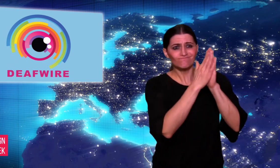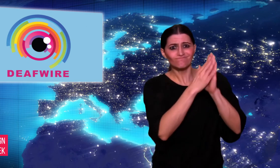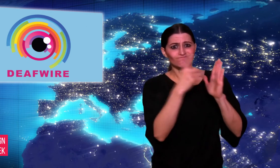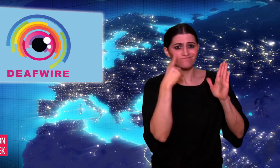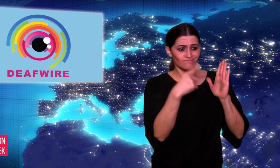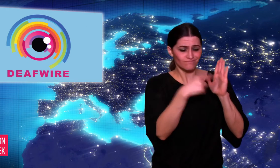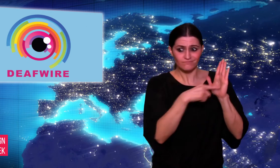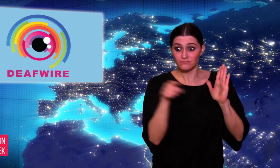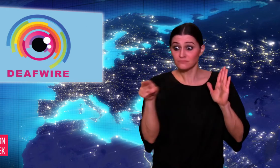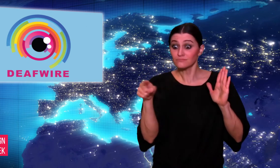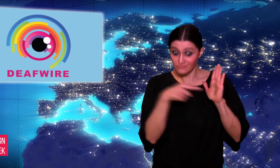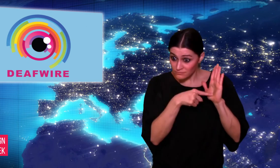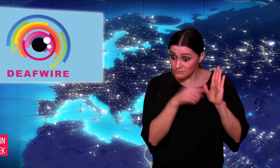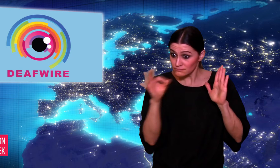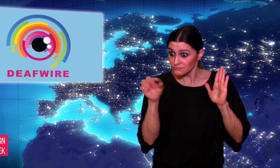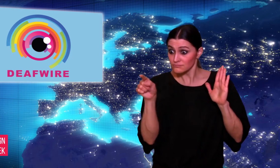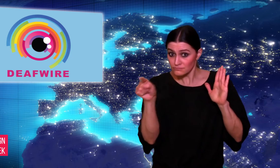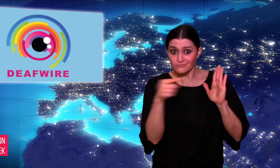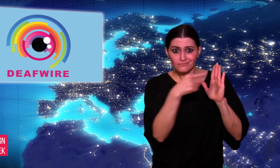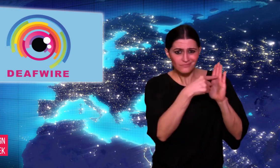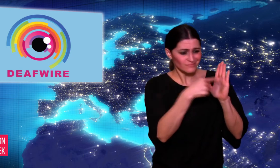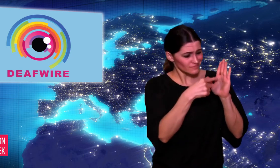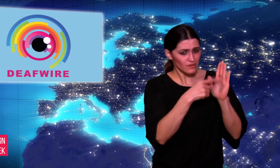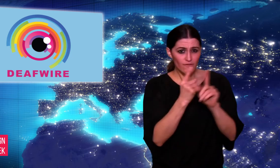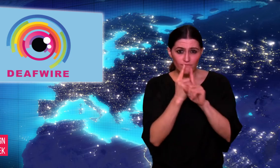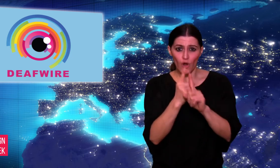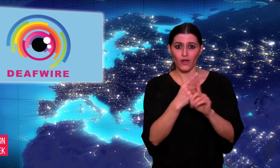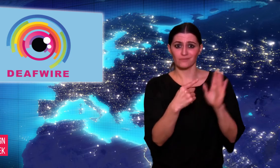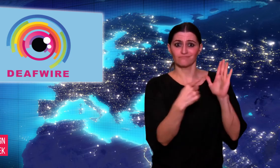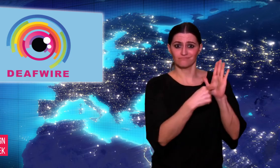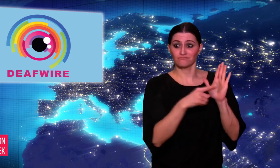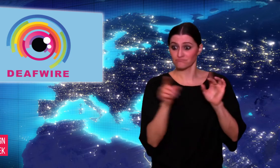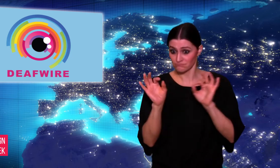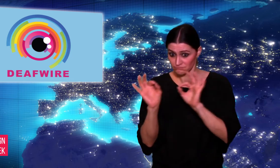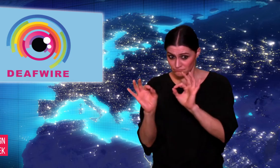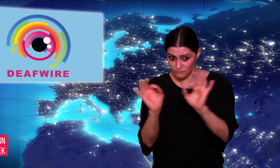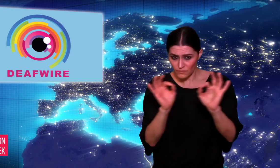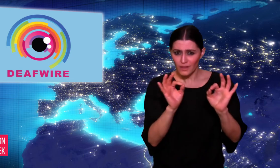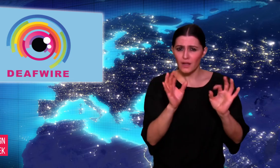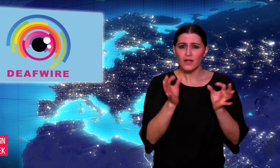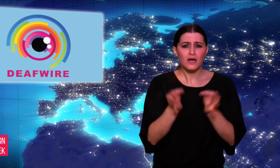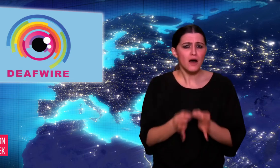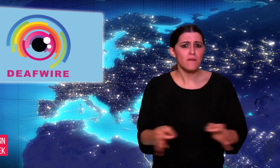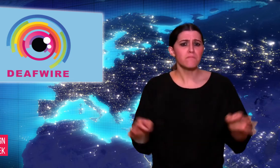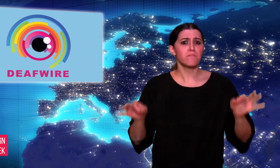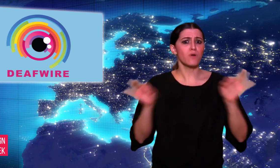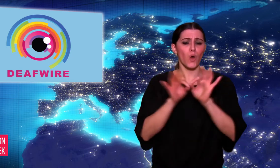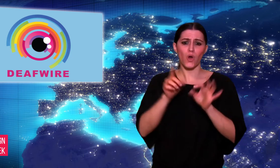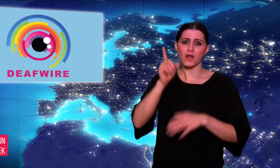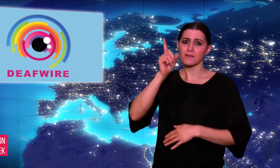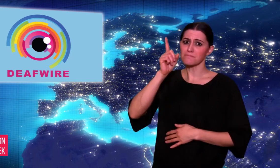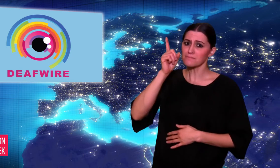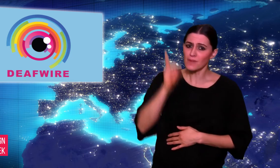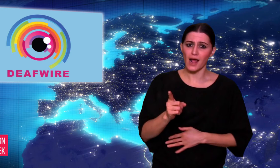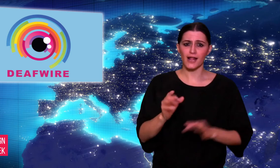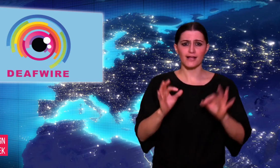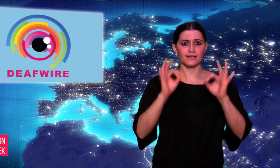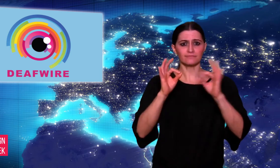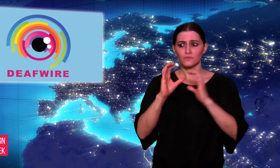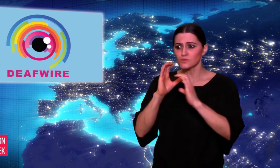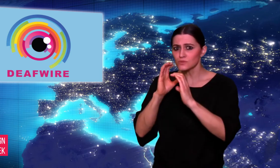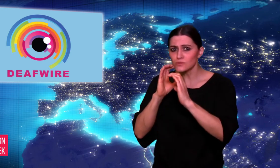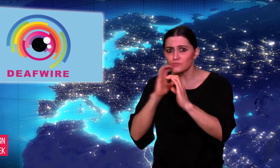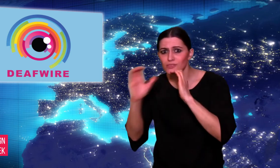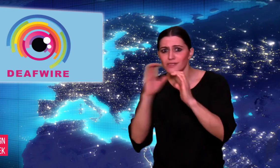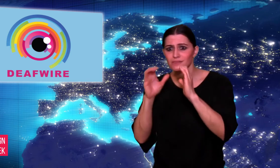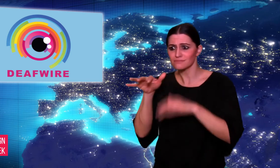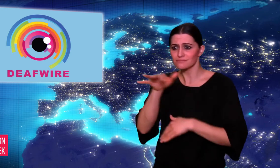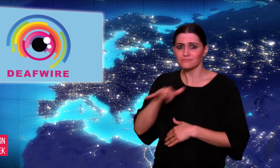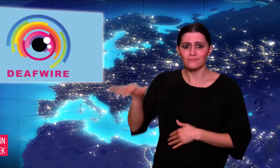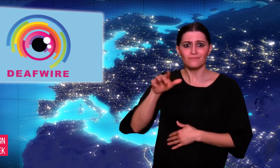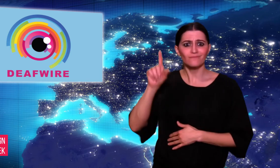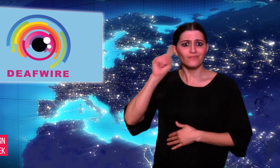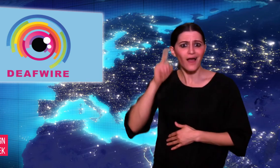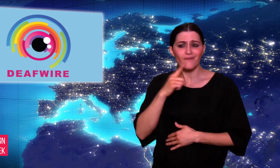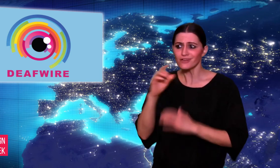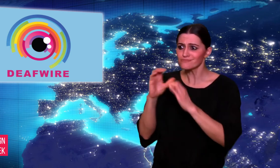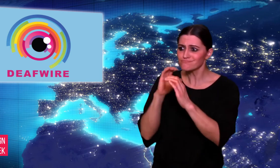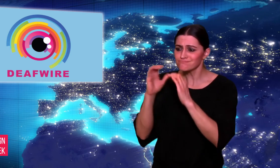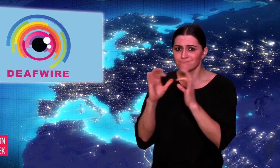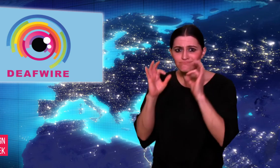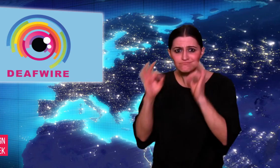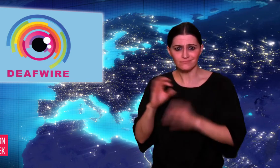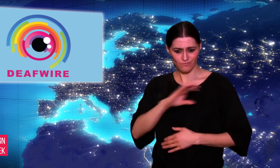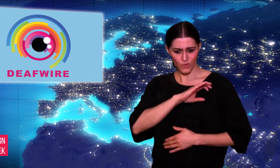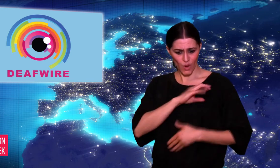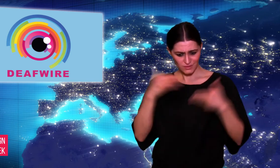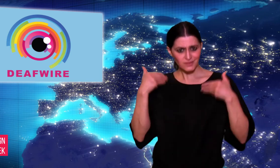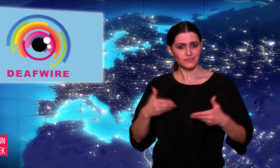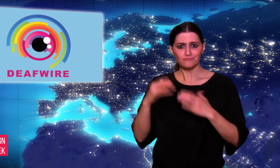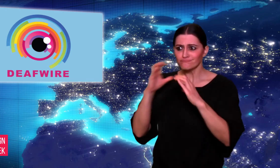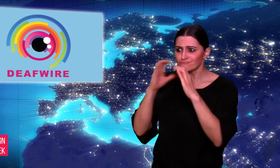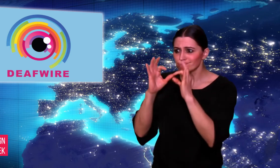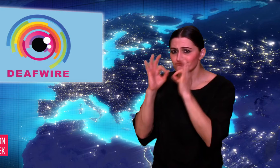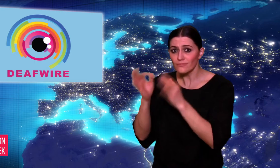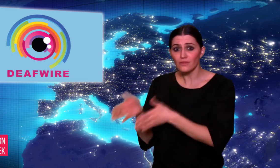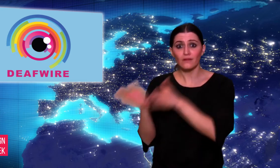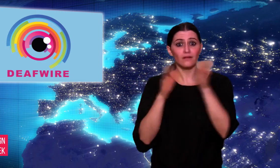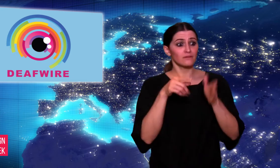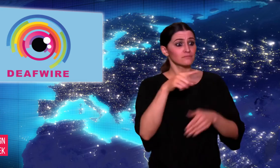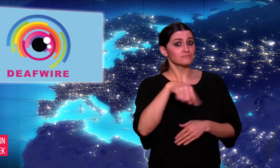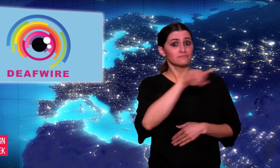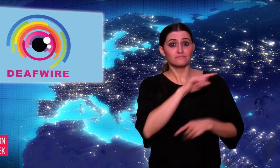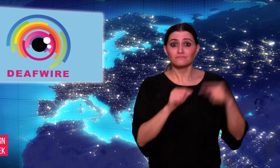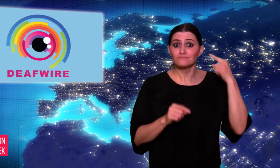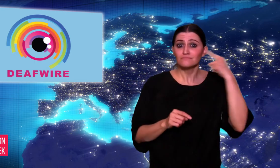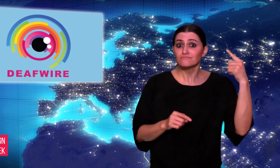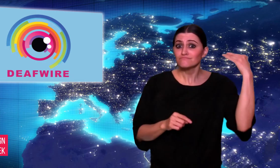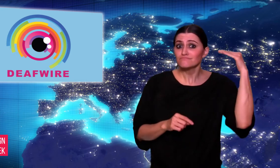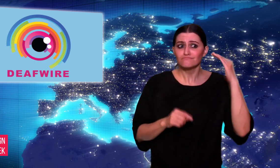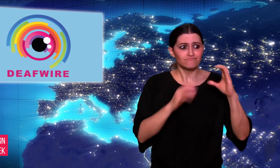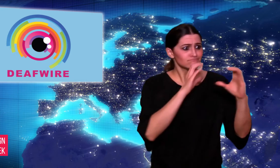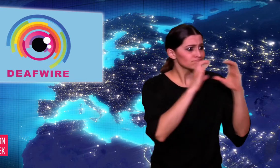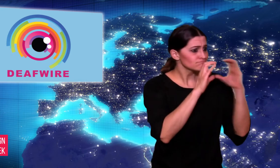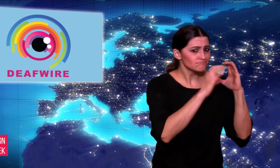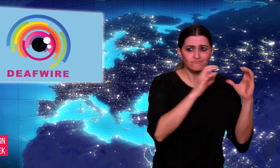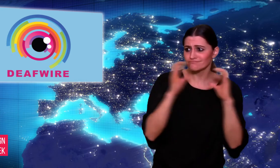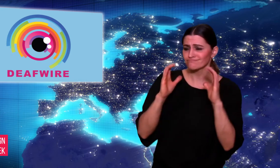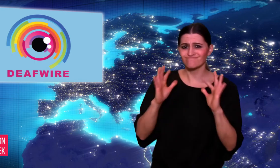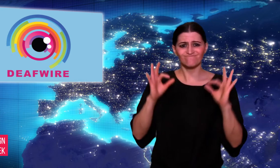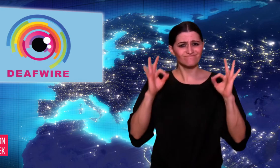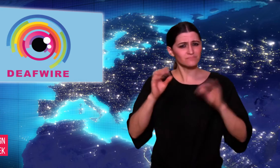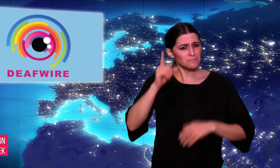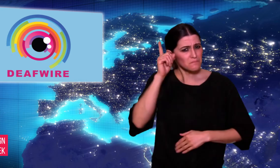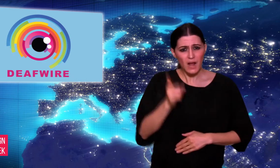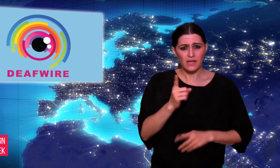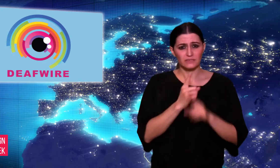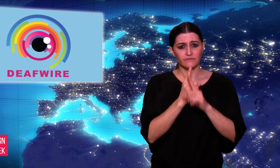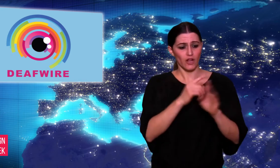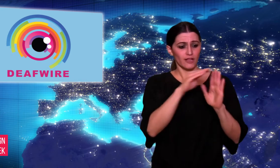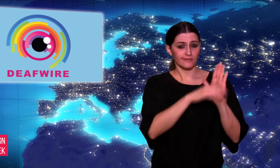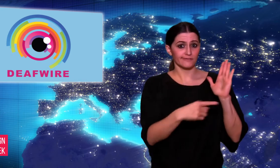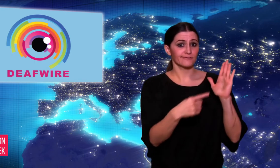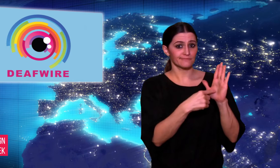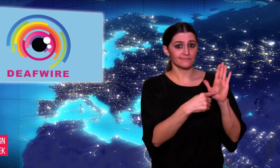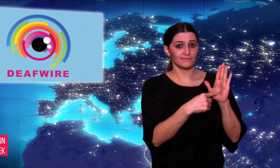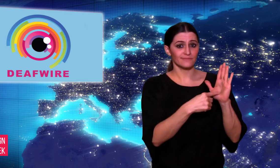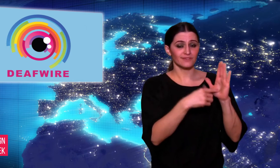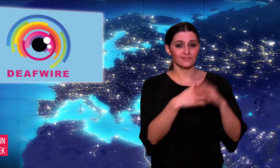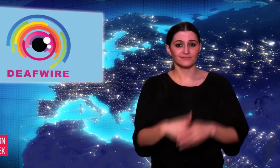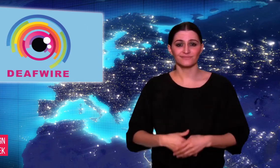hard of hearing individuals